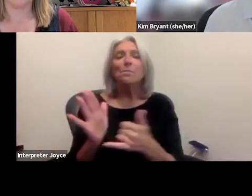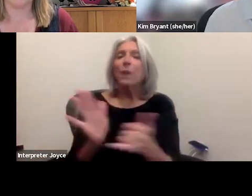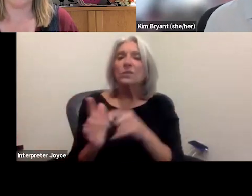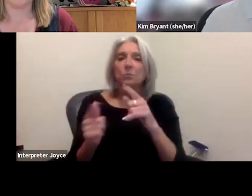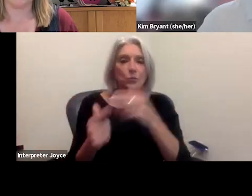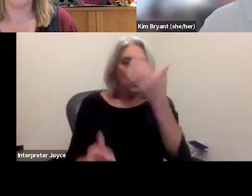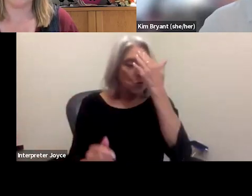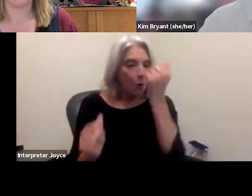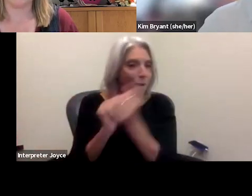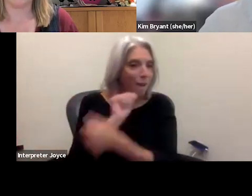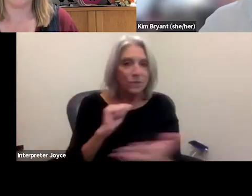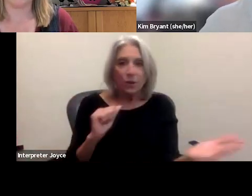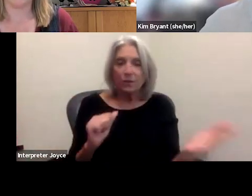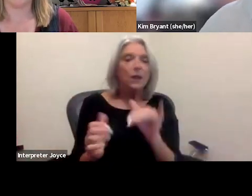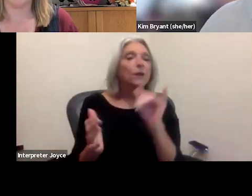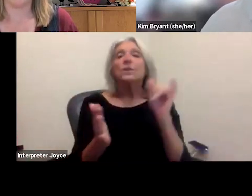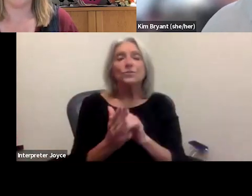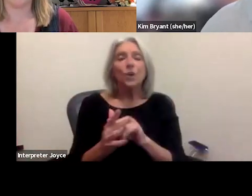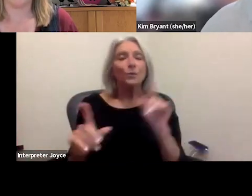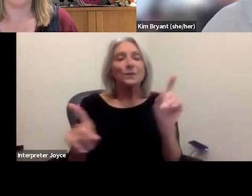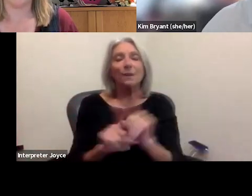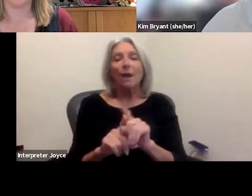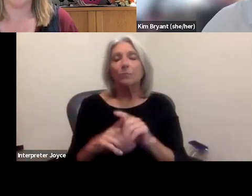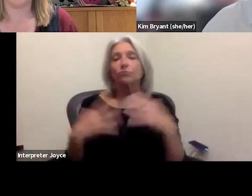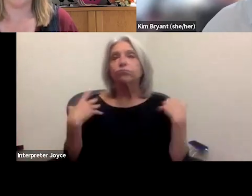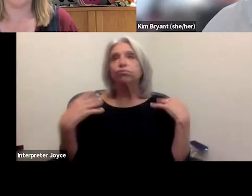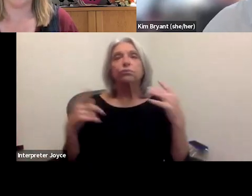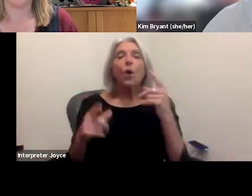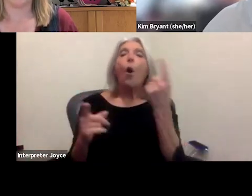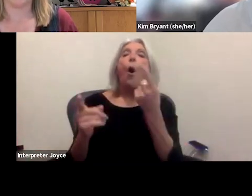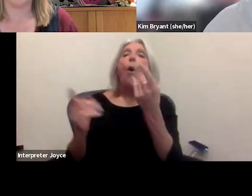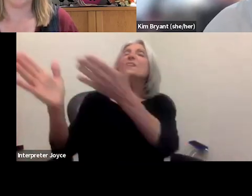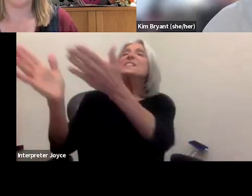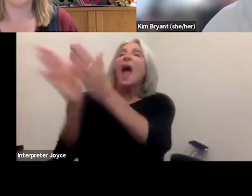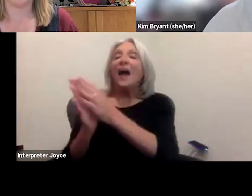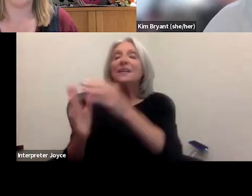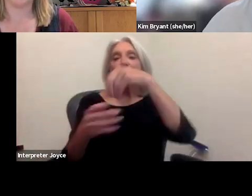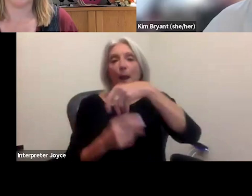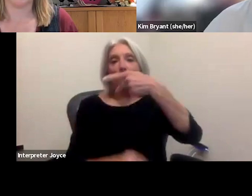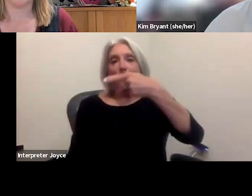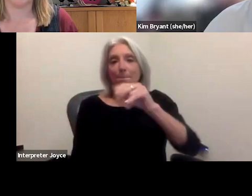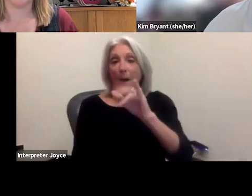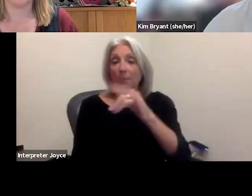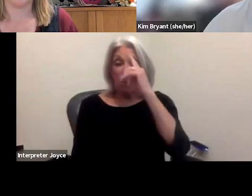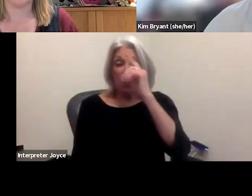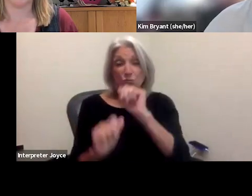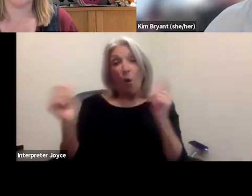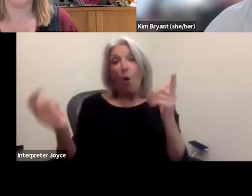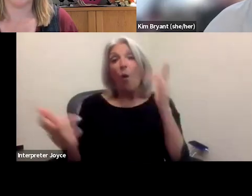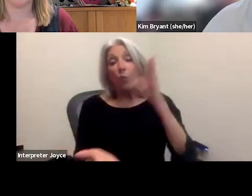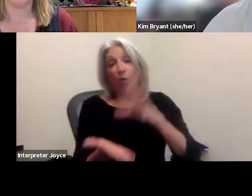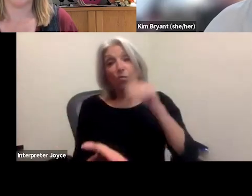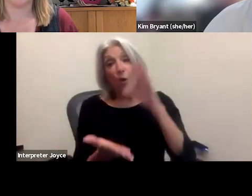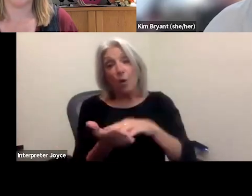It is literally as vast as the human experience. Ask in public. Everybody learns. The last thing is to do what you can